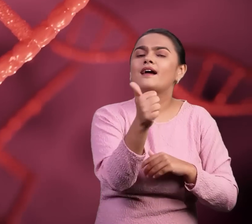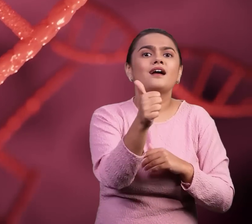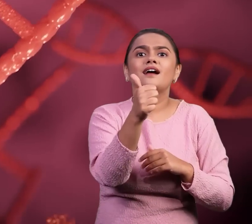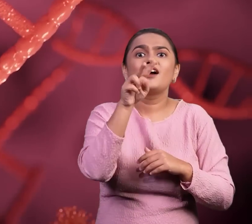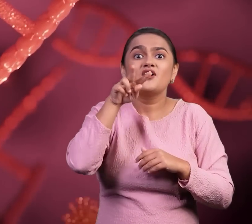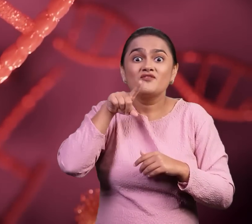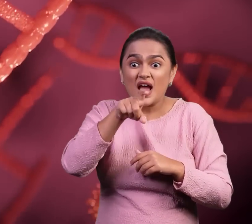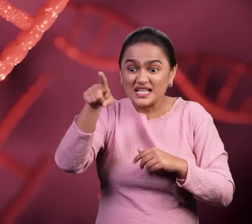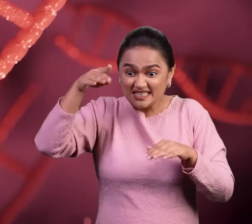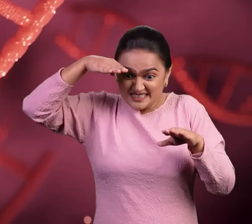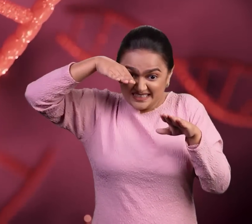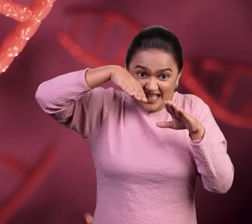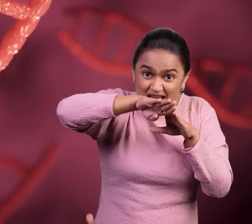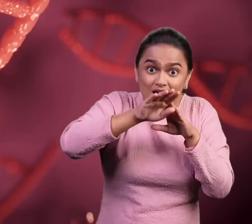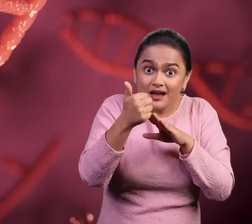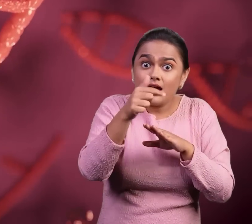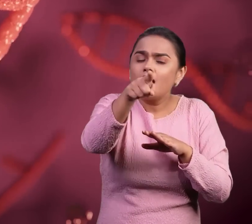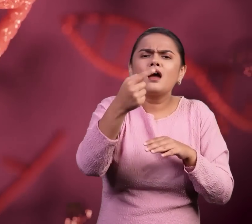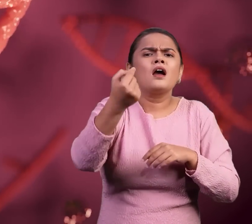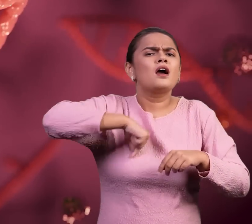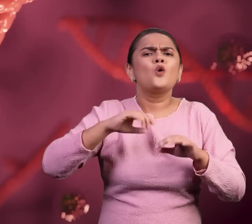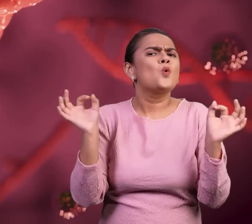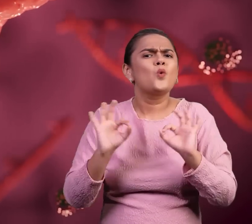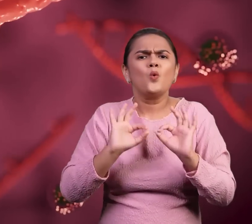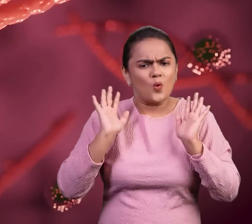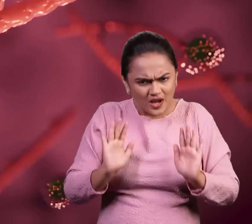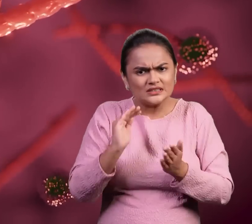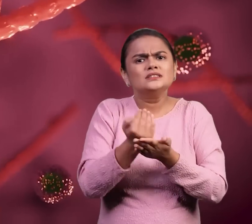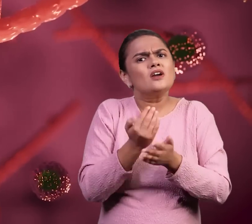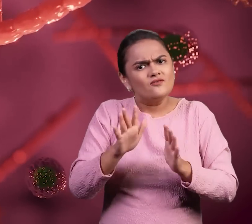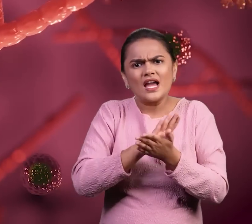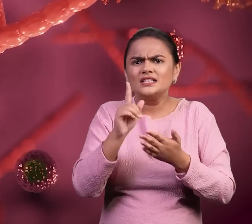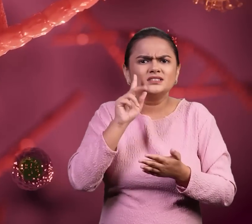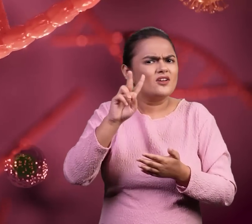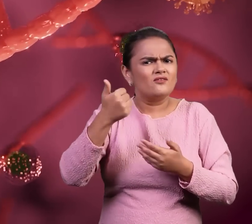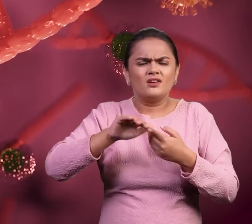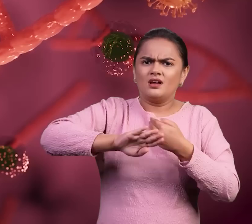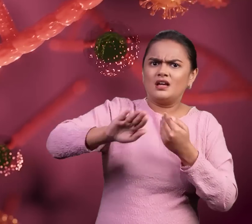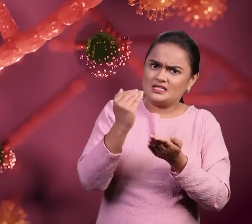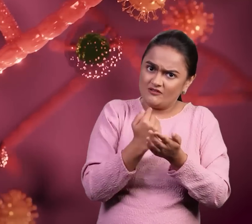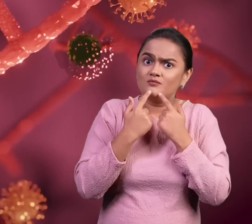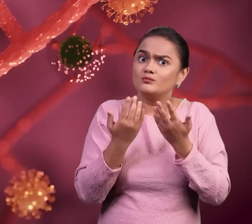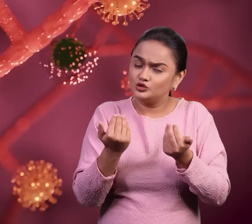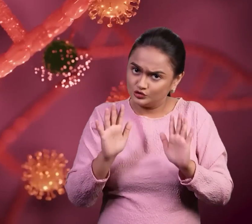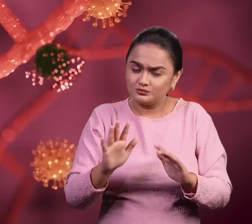Until the virus enters your DNA, you are not infected and remain safe from HIV.